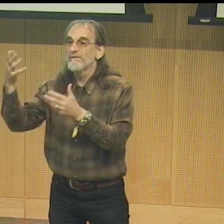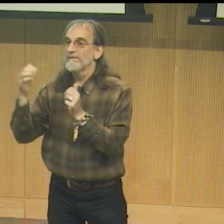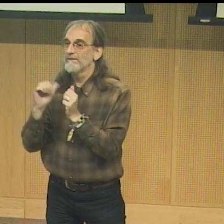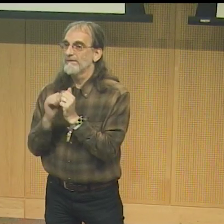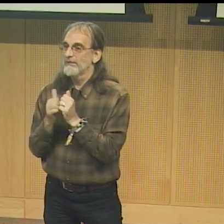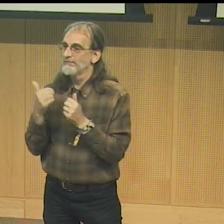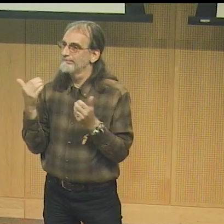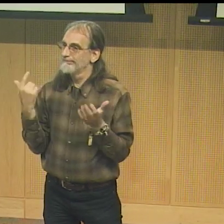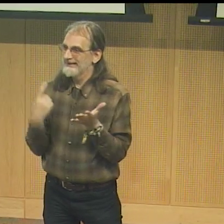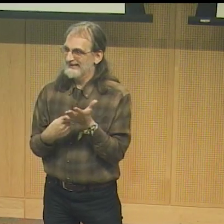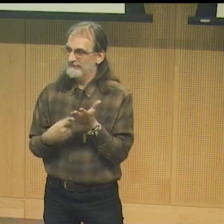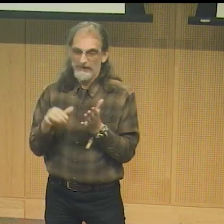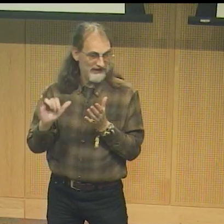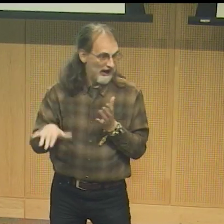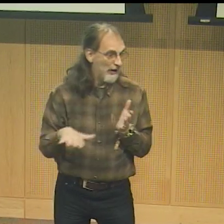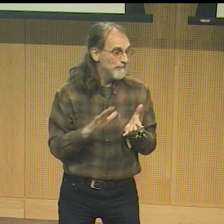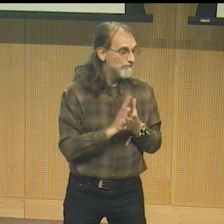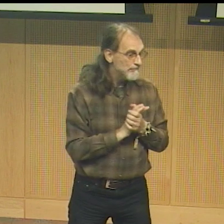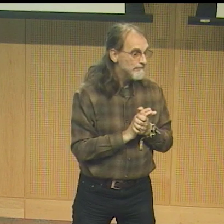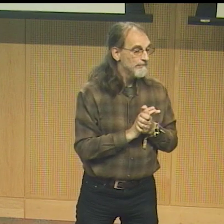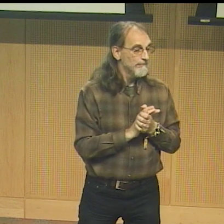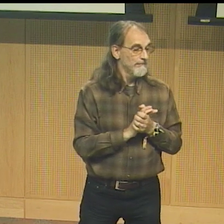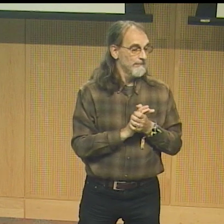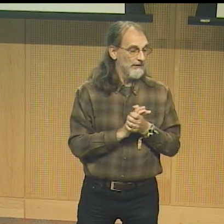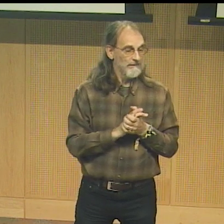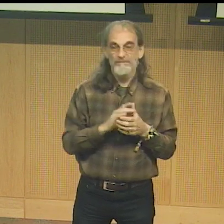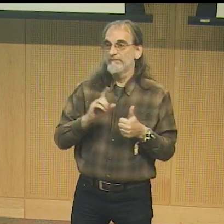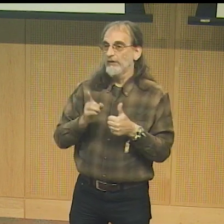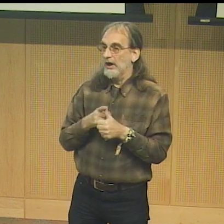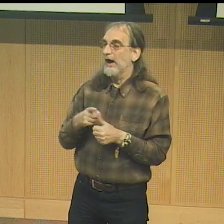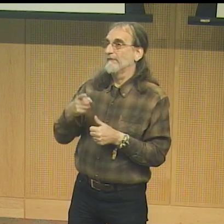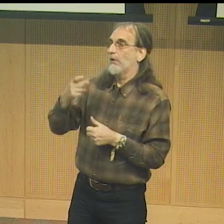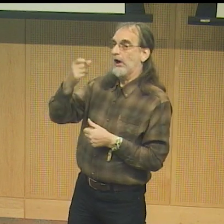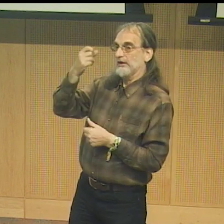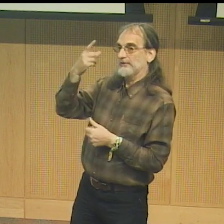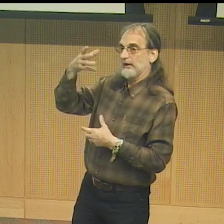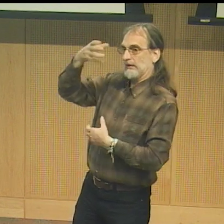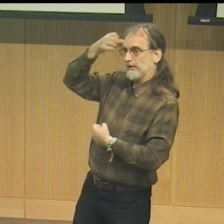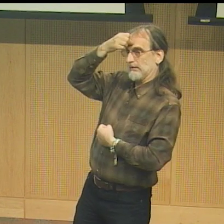So, if we consider the concept of decolonization, you have to